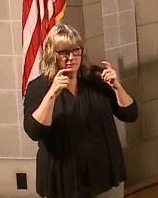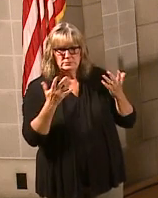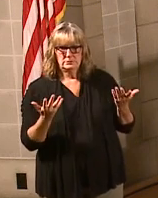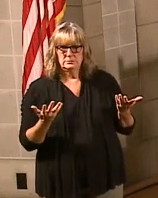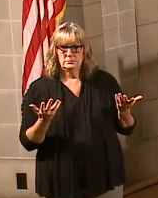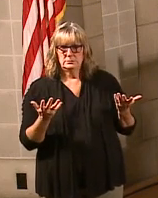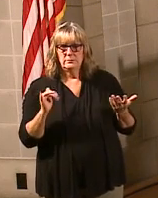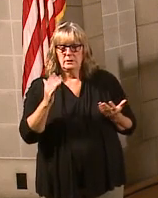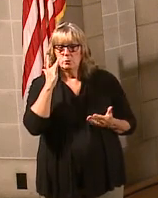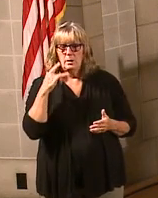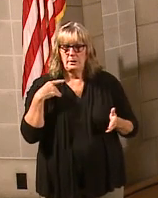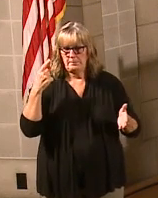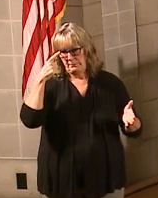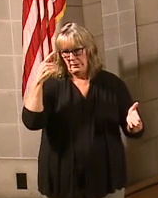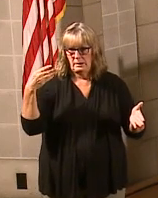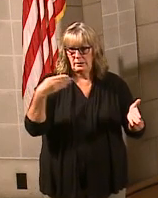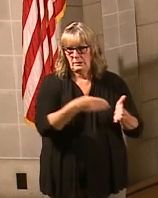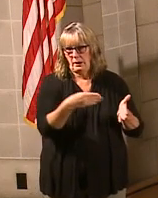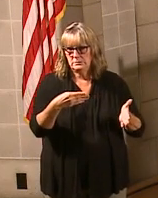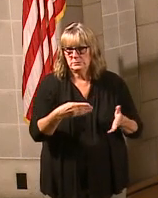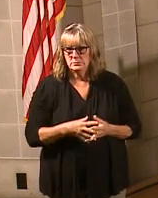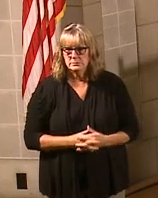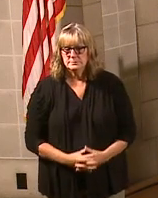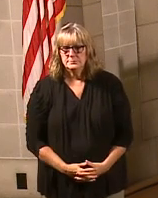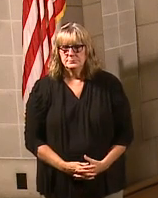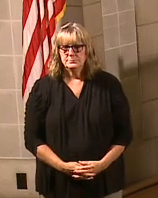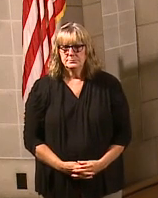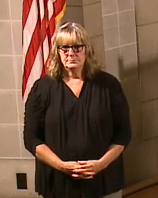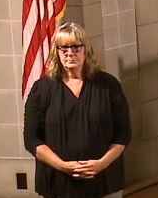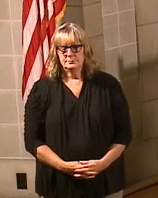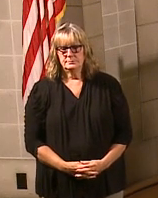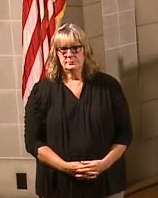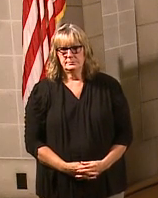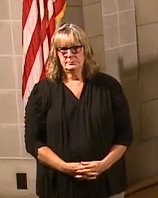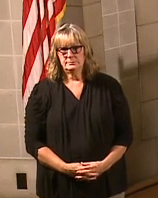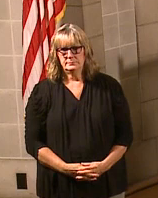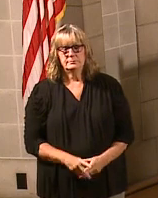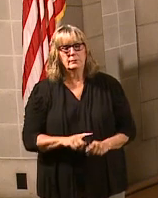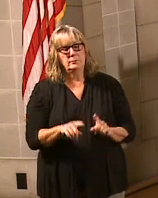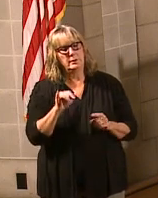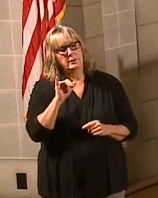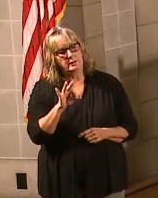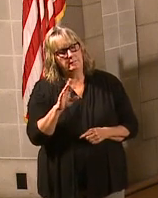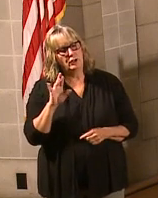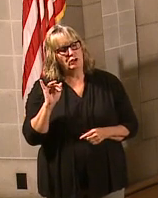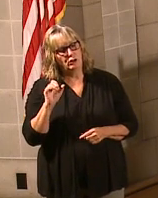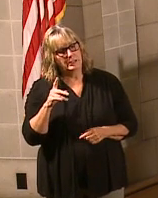HERE WE ARE SELECTING KIDS TO